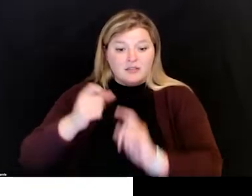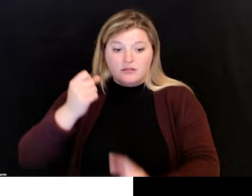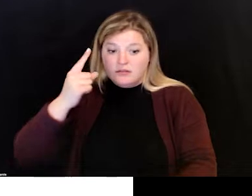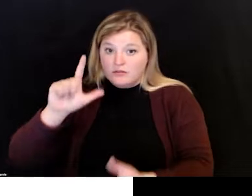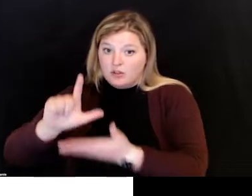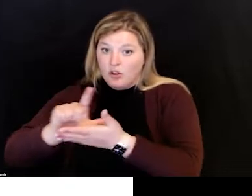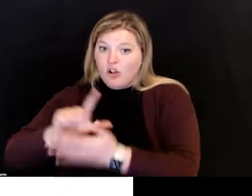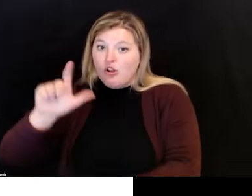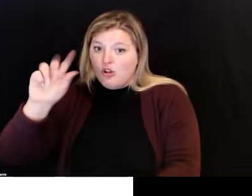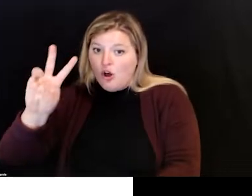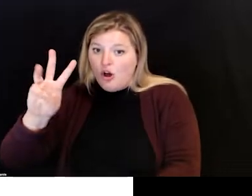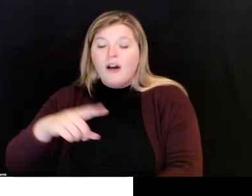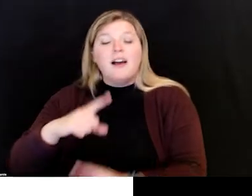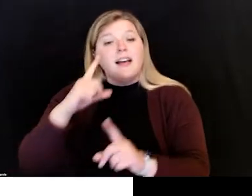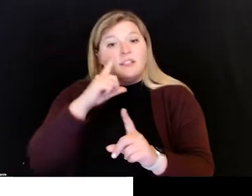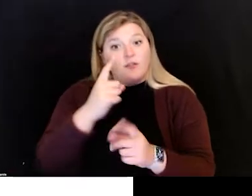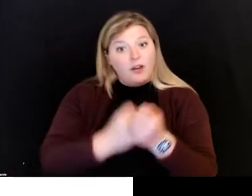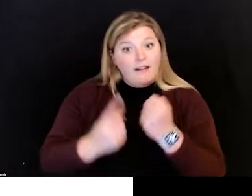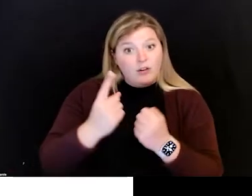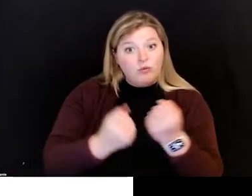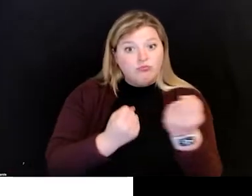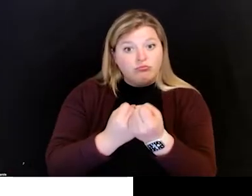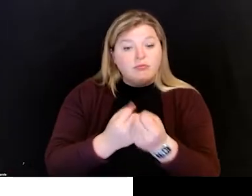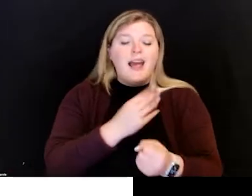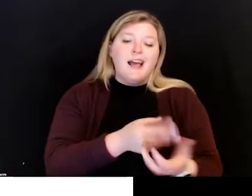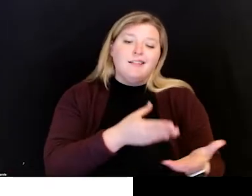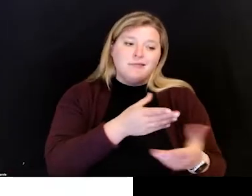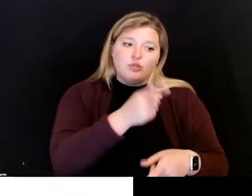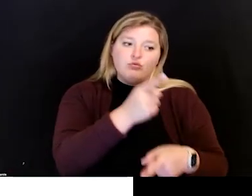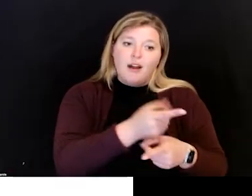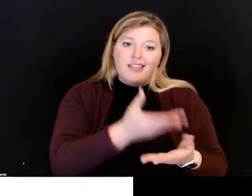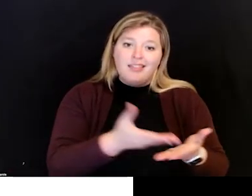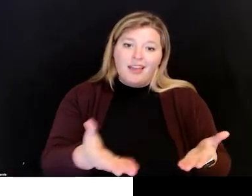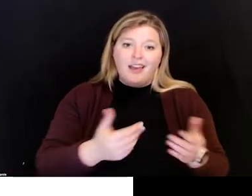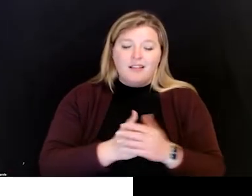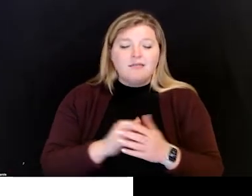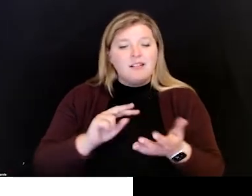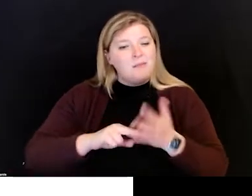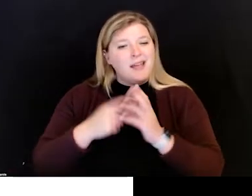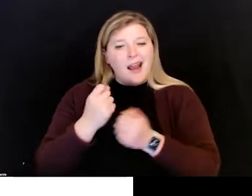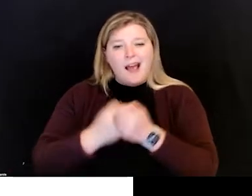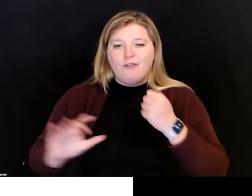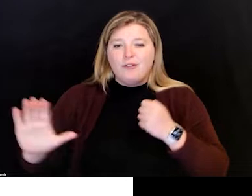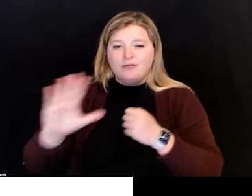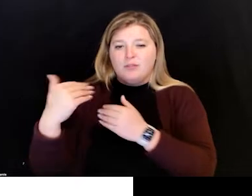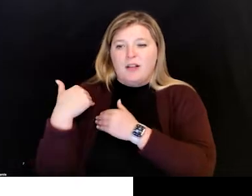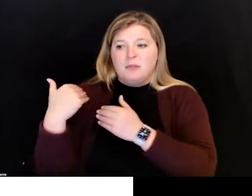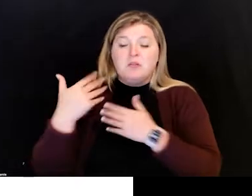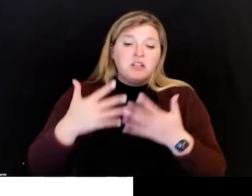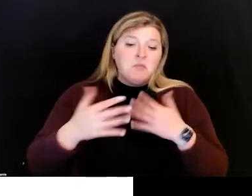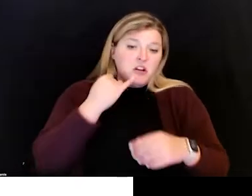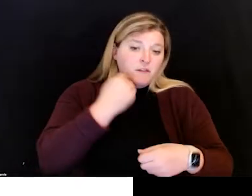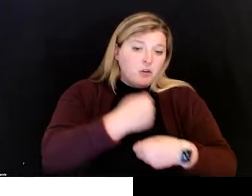it's for everyone, and it's the right thing to do. It's everyone's responsibility. So whether you're creating a Word document, graph,